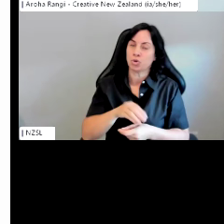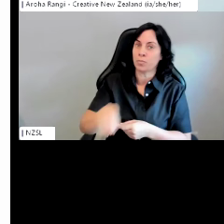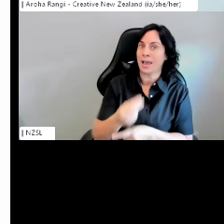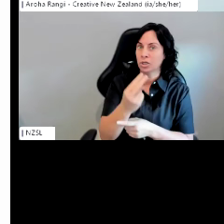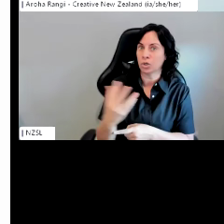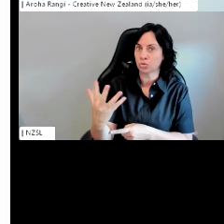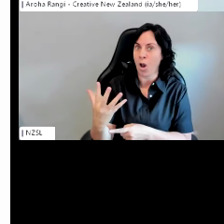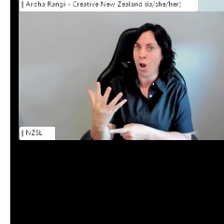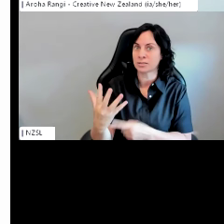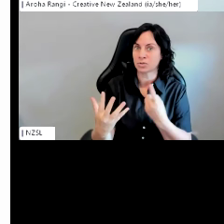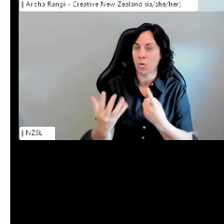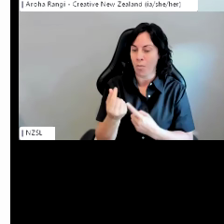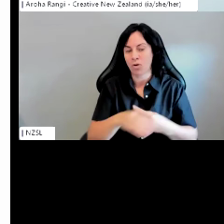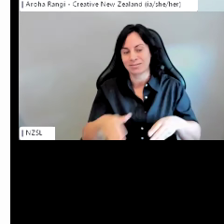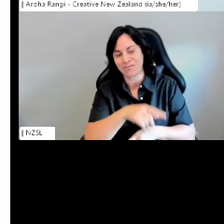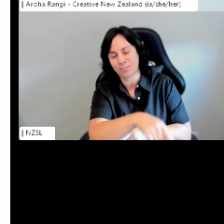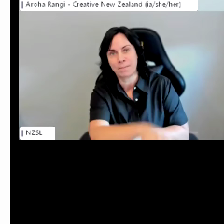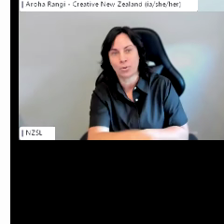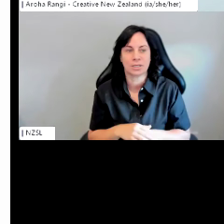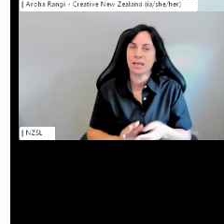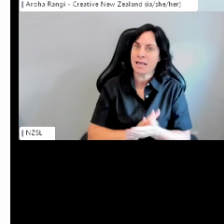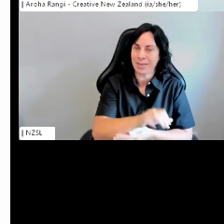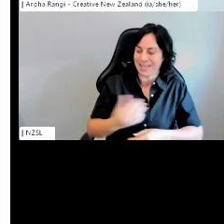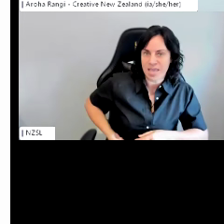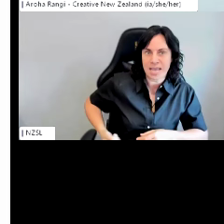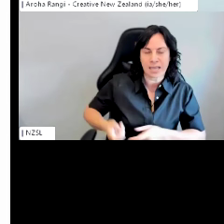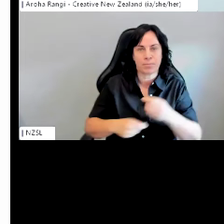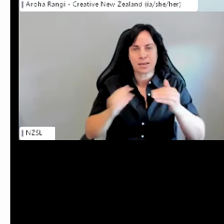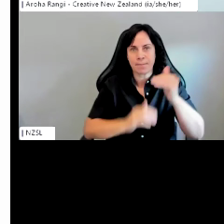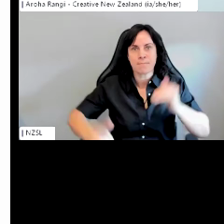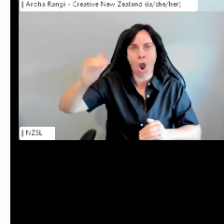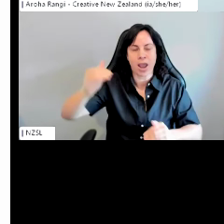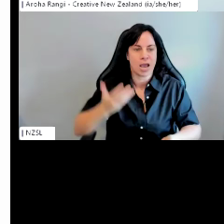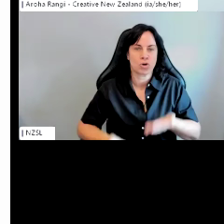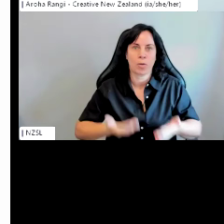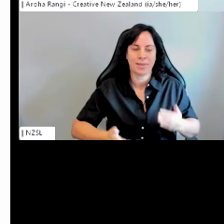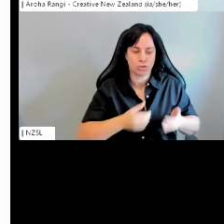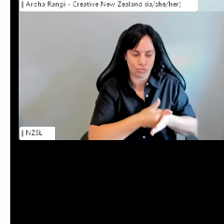higher than the yield that they were getting from their normal ticket pricing. Um what's different